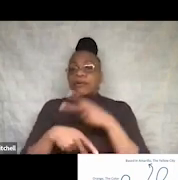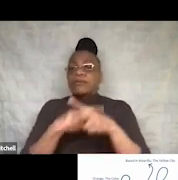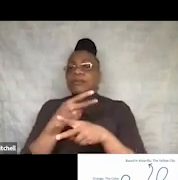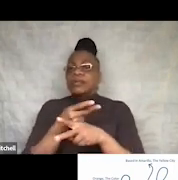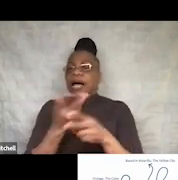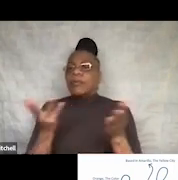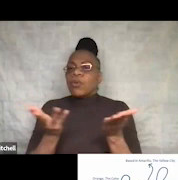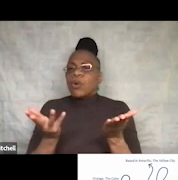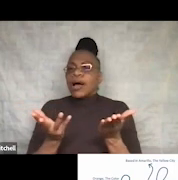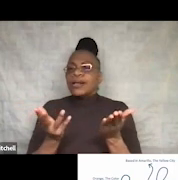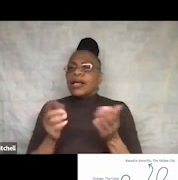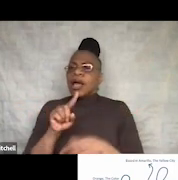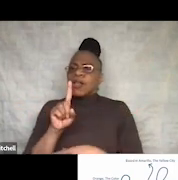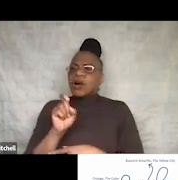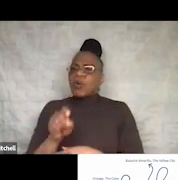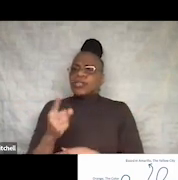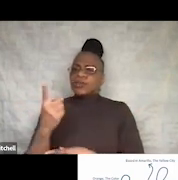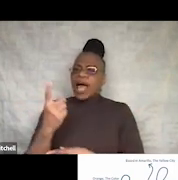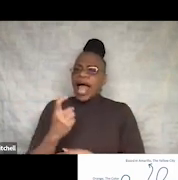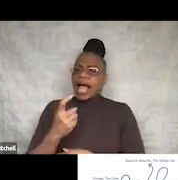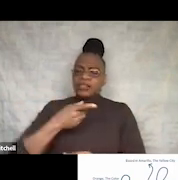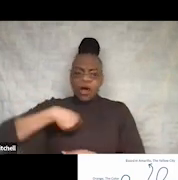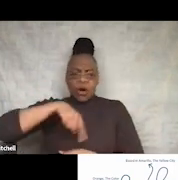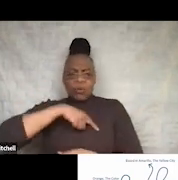how can we be... We're about building something greater than ourselves.